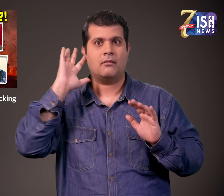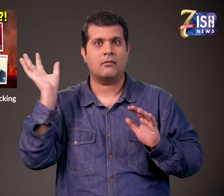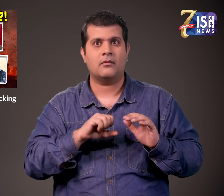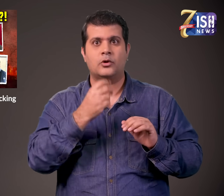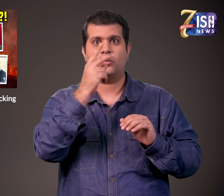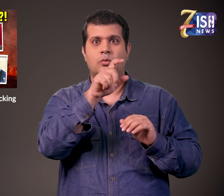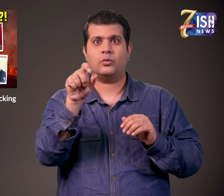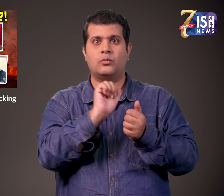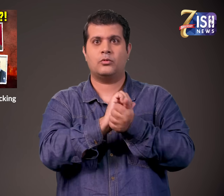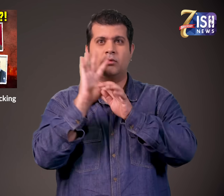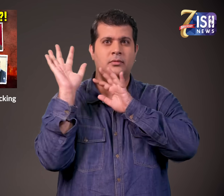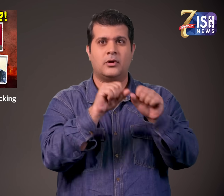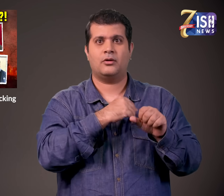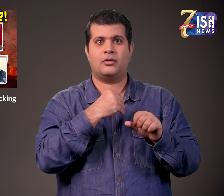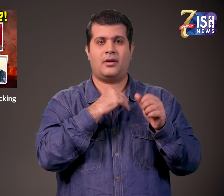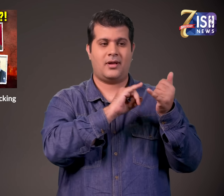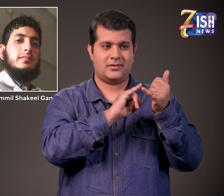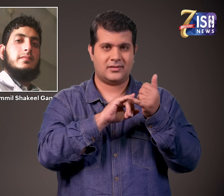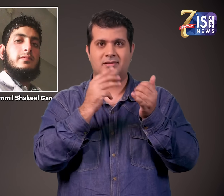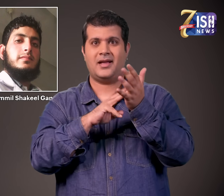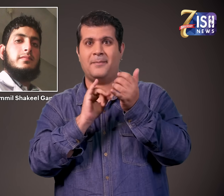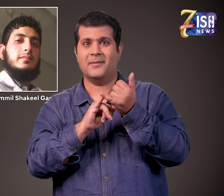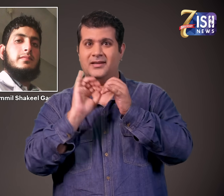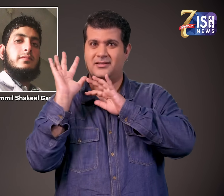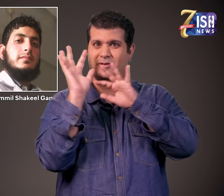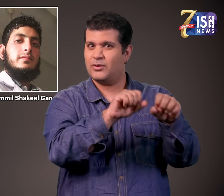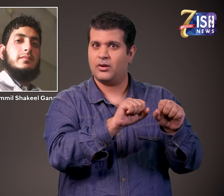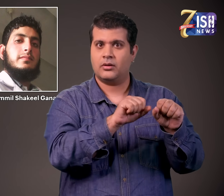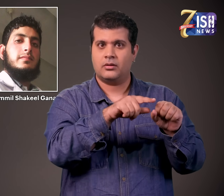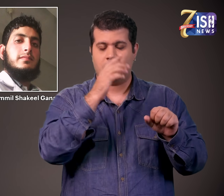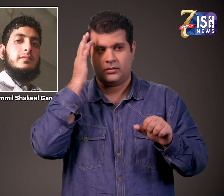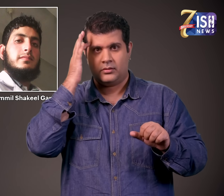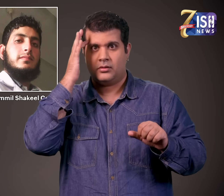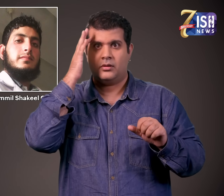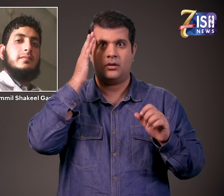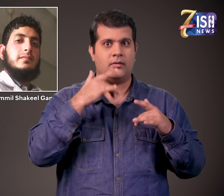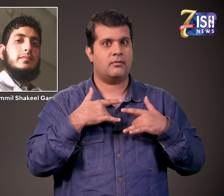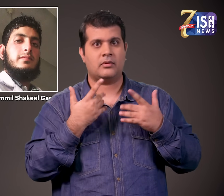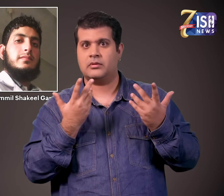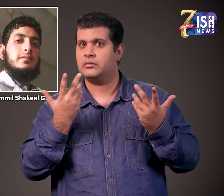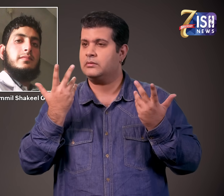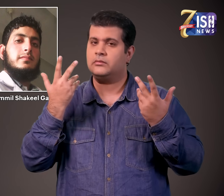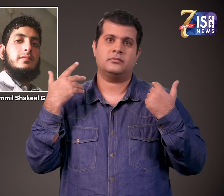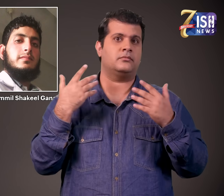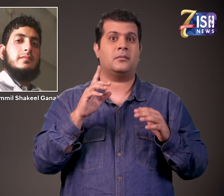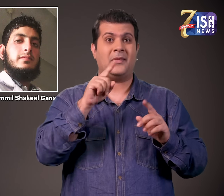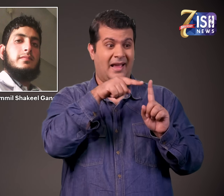But when he heard his associates Shaheen and Muzammil were arrested, he panicked.